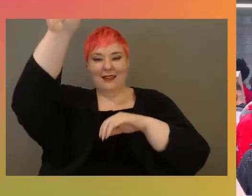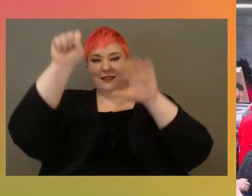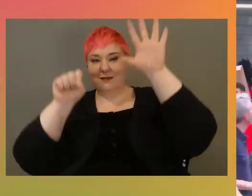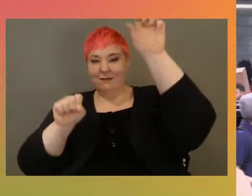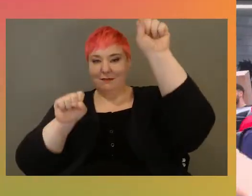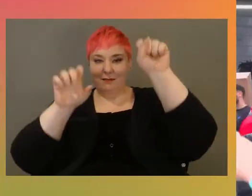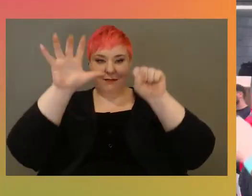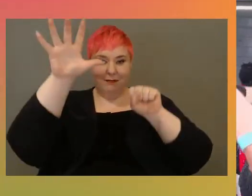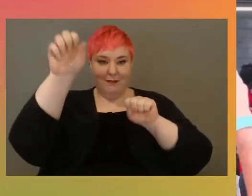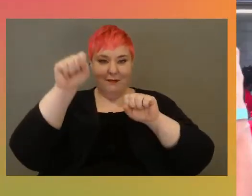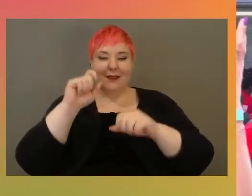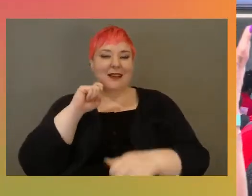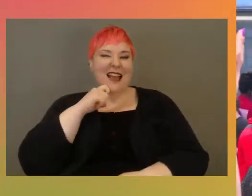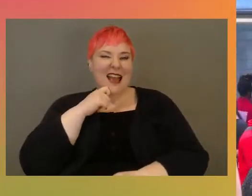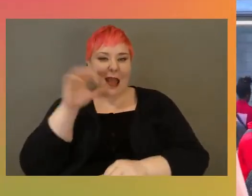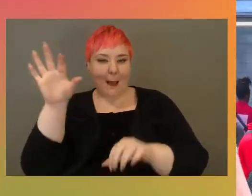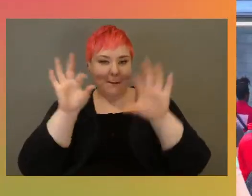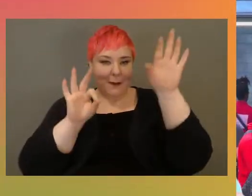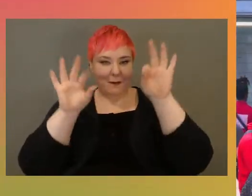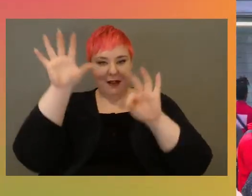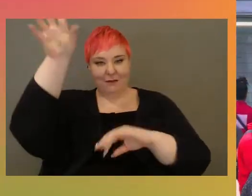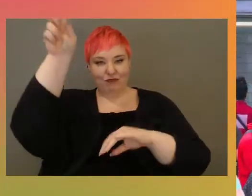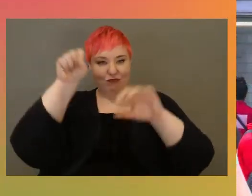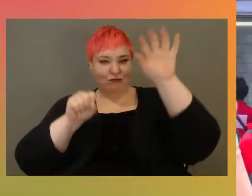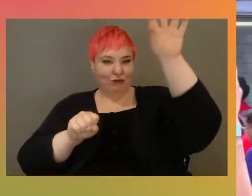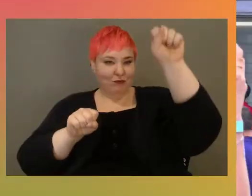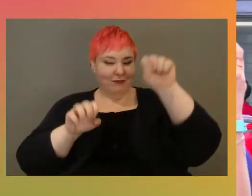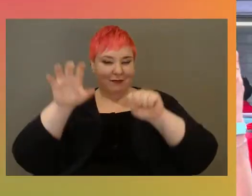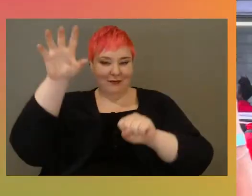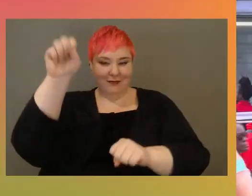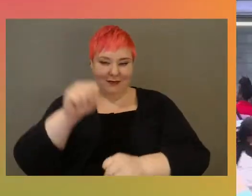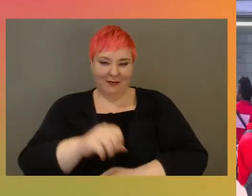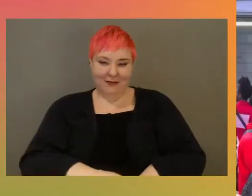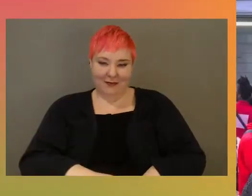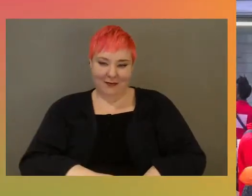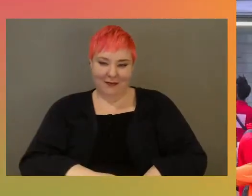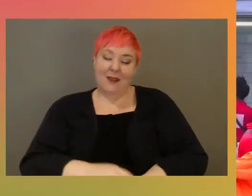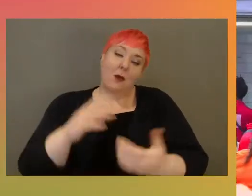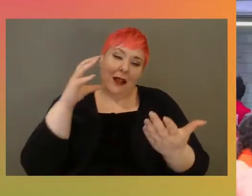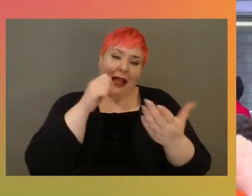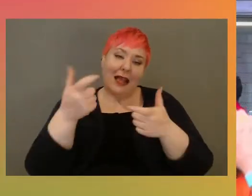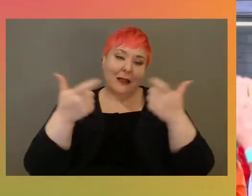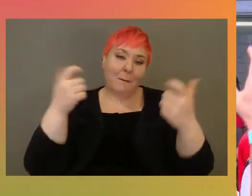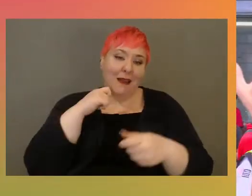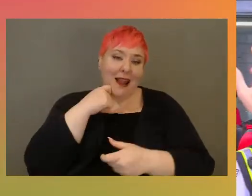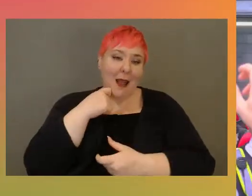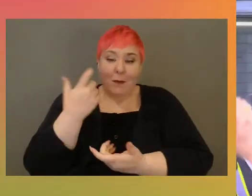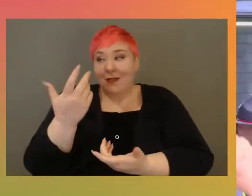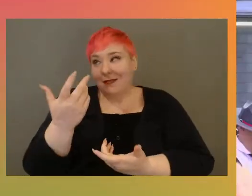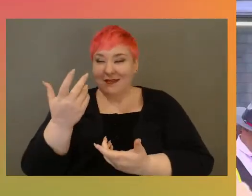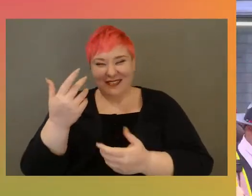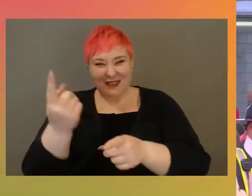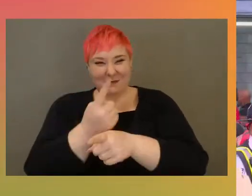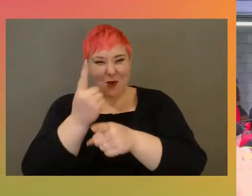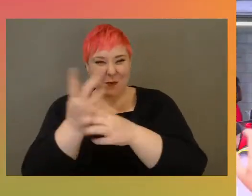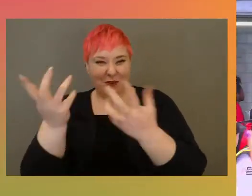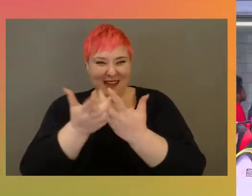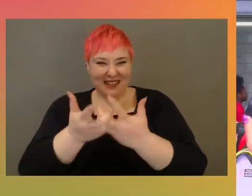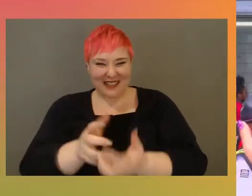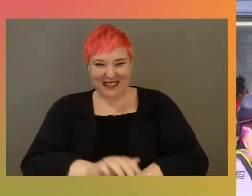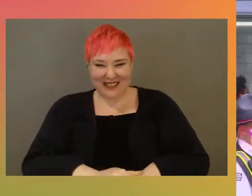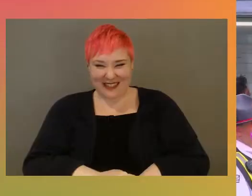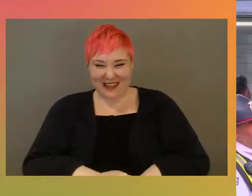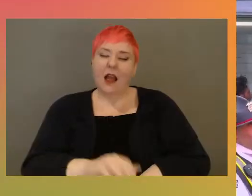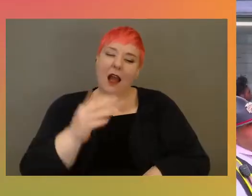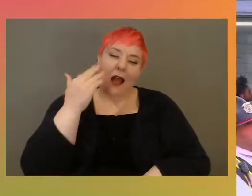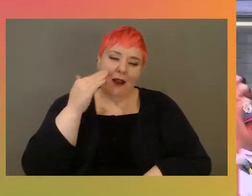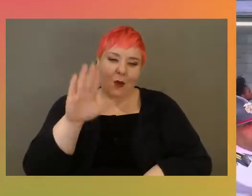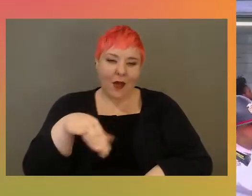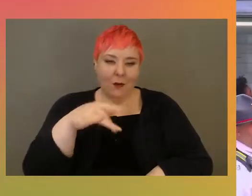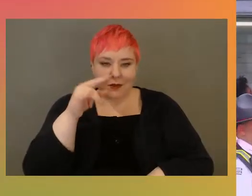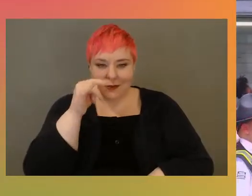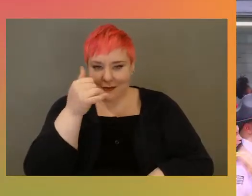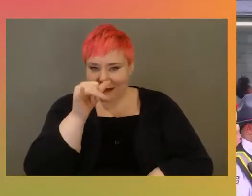INHALE, COME BACK UP, AND APPLE